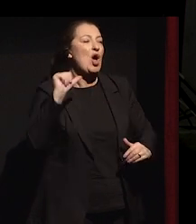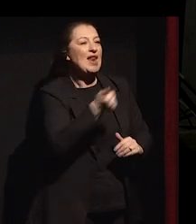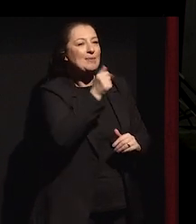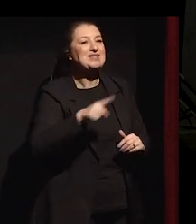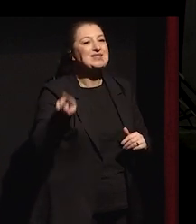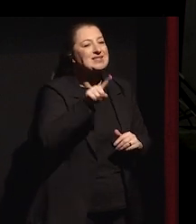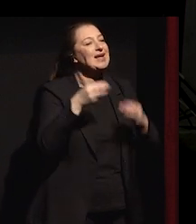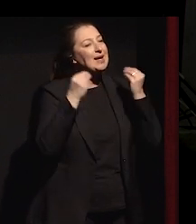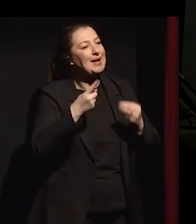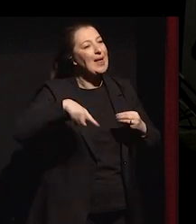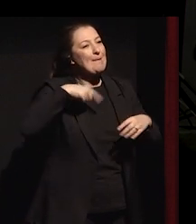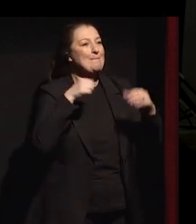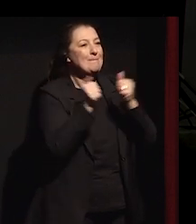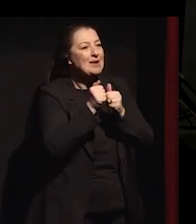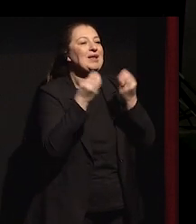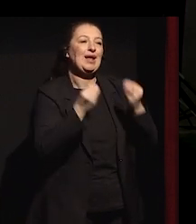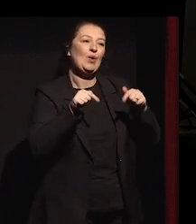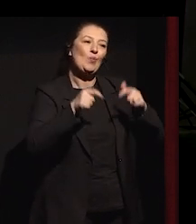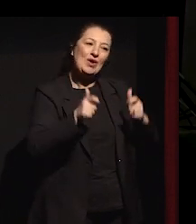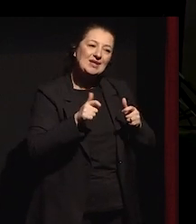I'm glad we are together, I'm glad we are here.